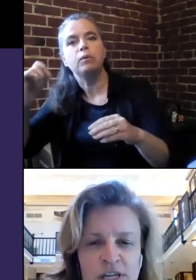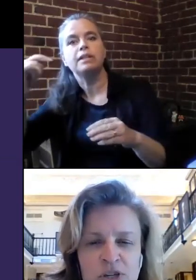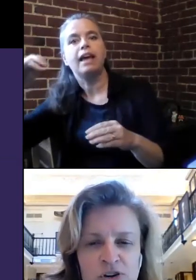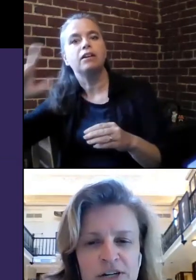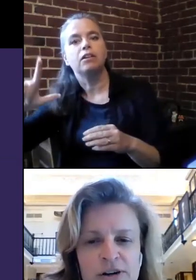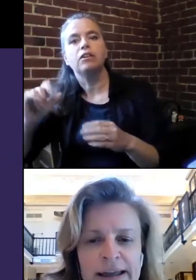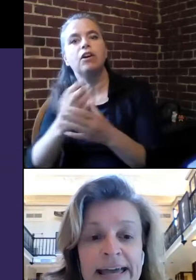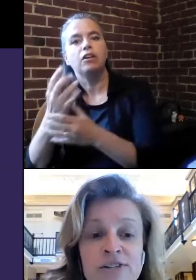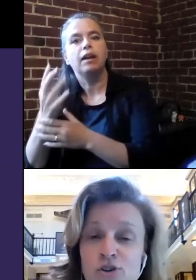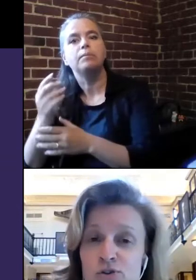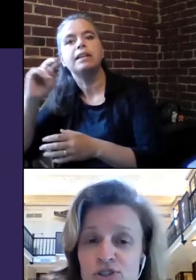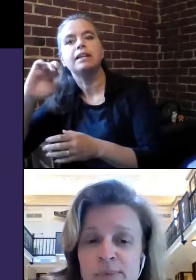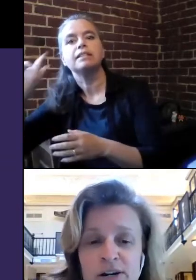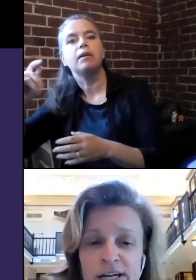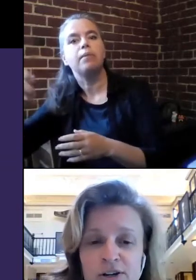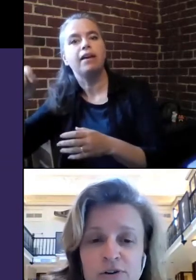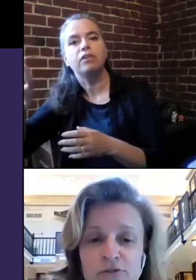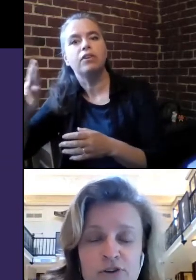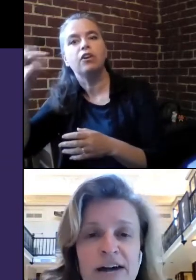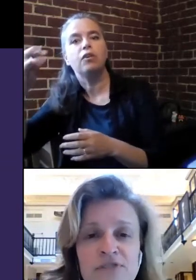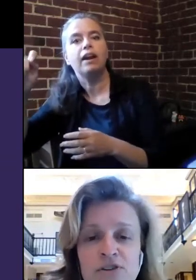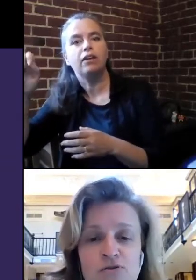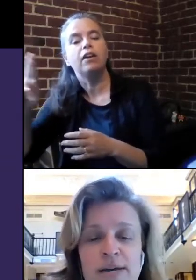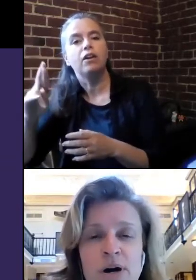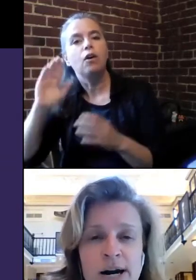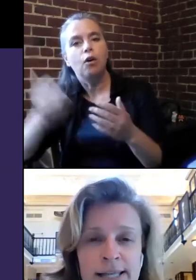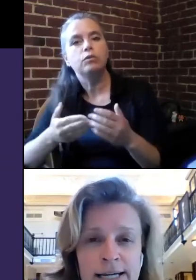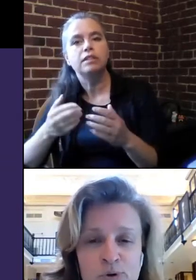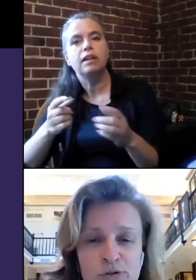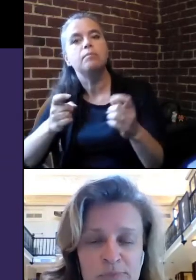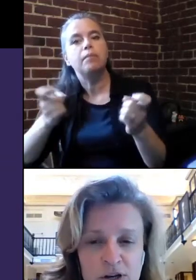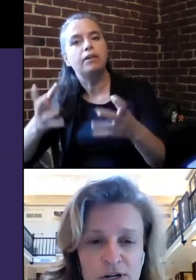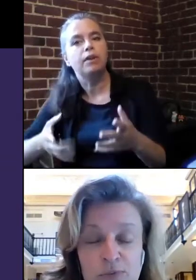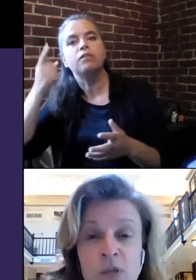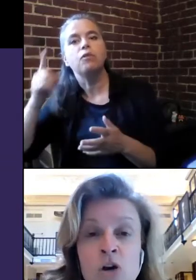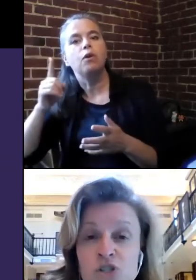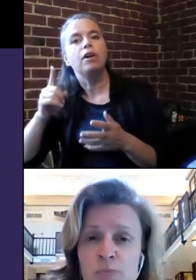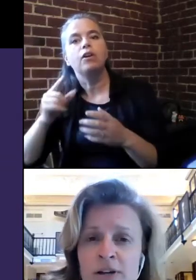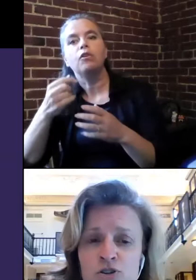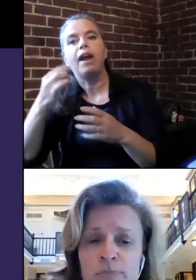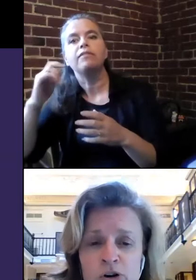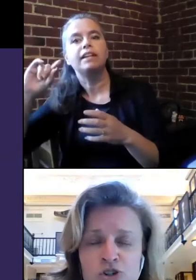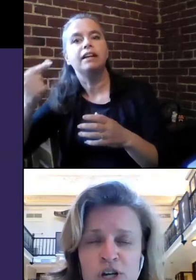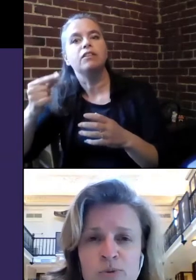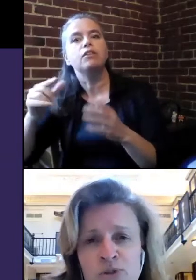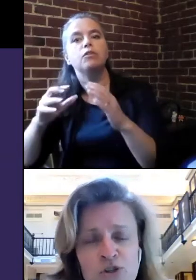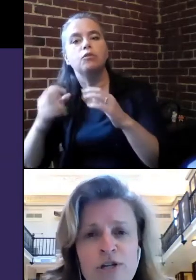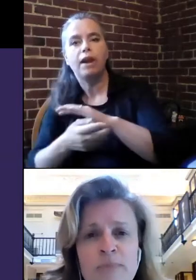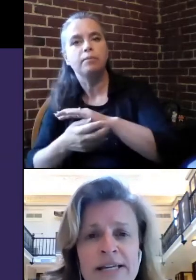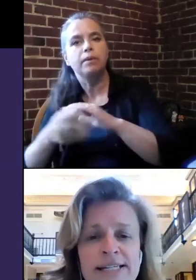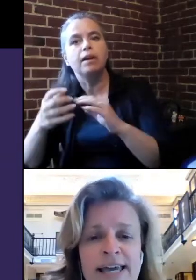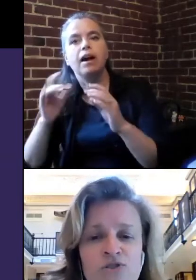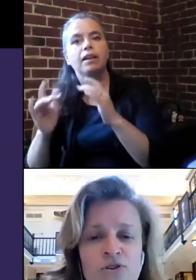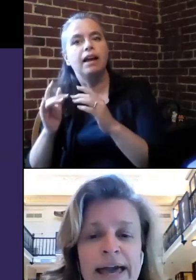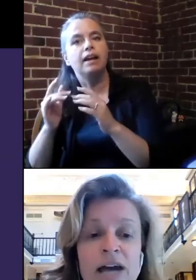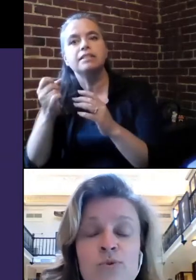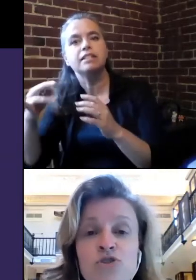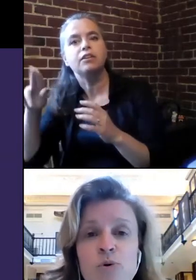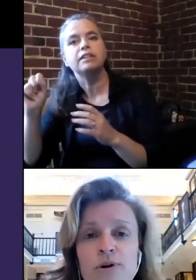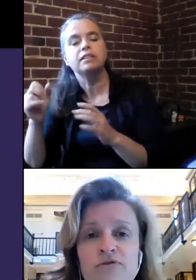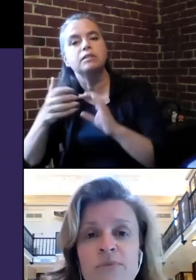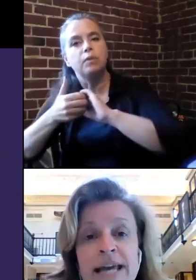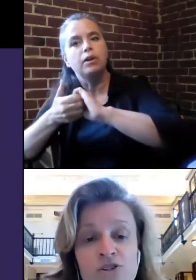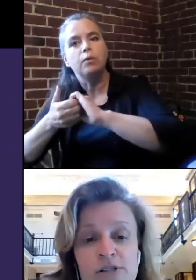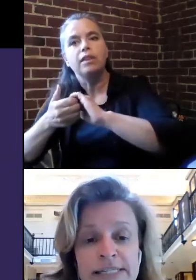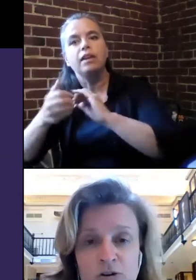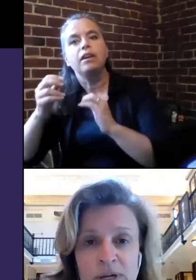I'm Nezka Pfeifer, Sachs Museum Curator and your host and moderator for the Grafting the Grape online program series, which is sponsored in partnership with the Missouri Humanities Council and with support from the National Endowment for the Humanities.